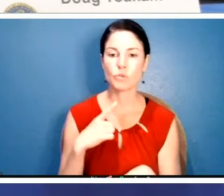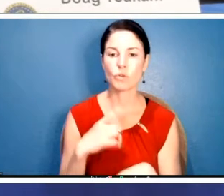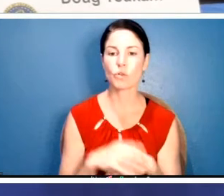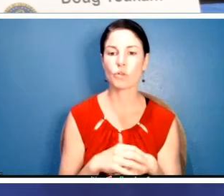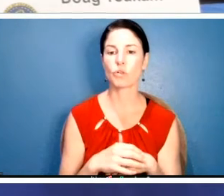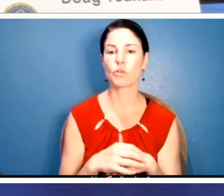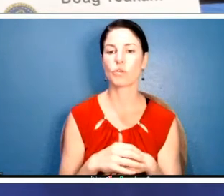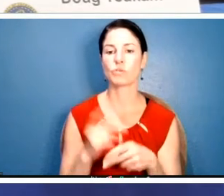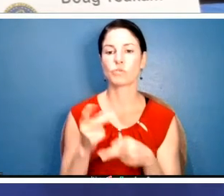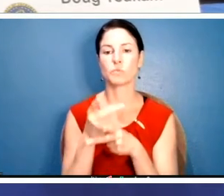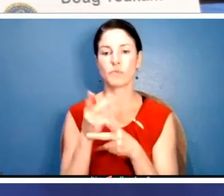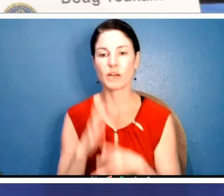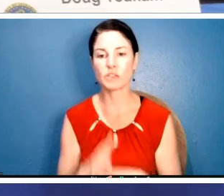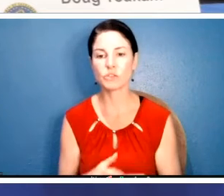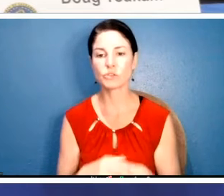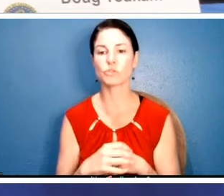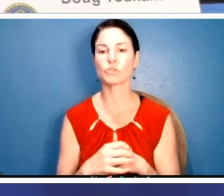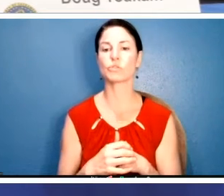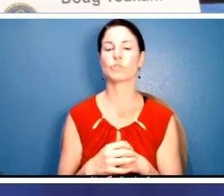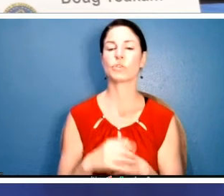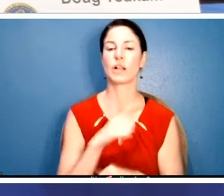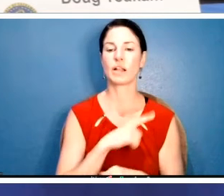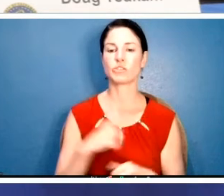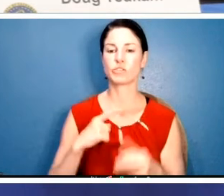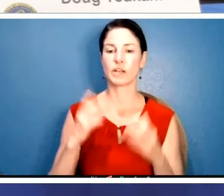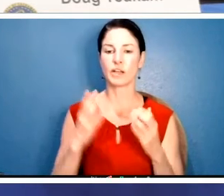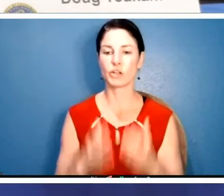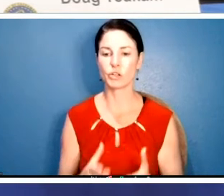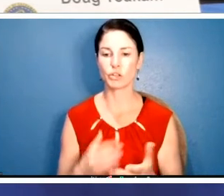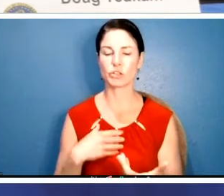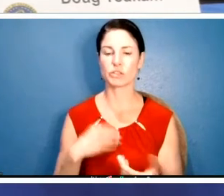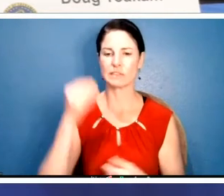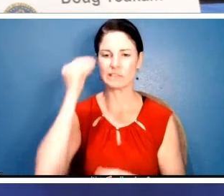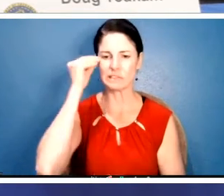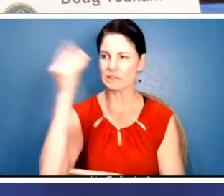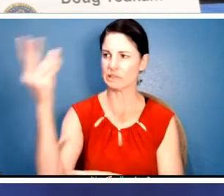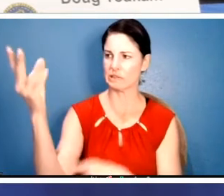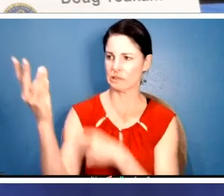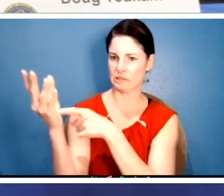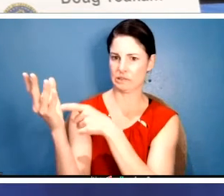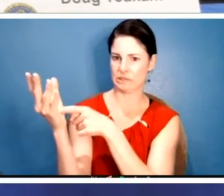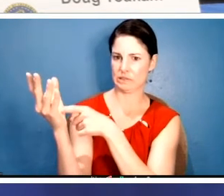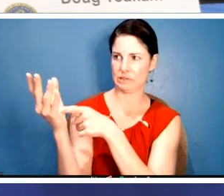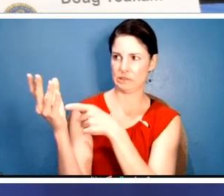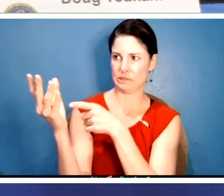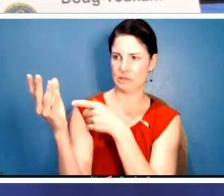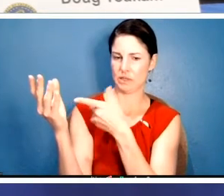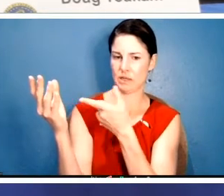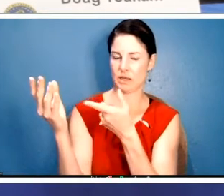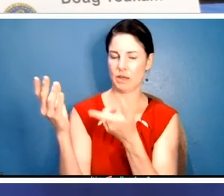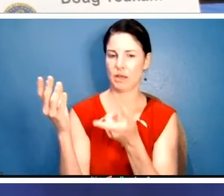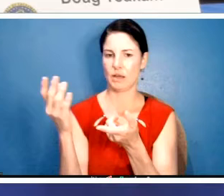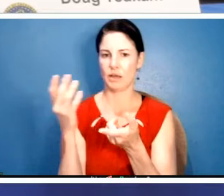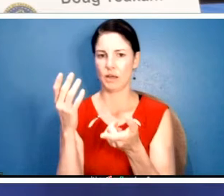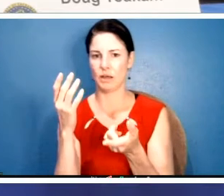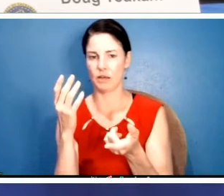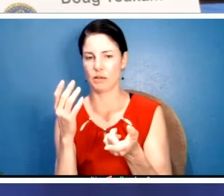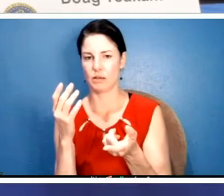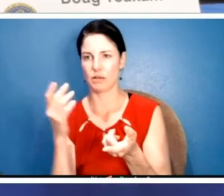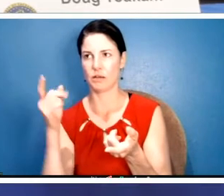Supervisors legislators. it's better for them to understand that they're all part of.